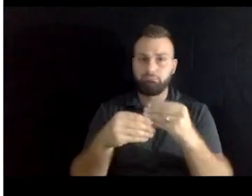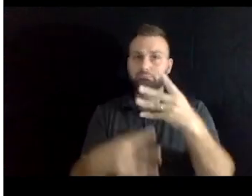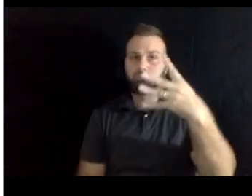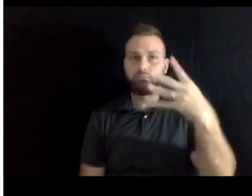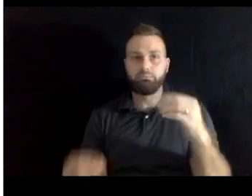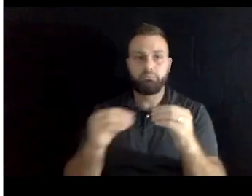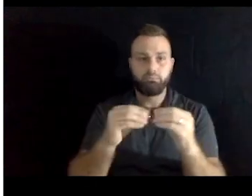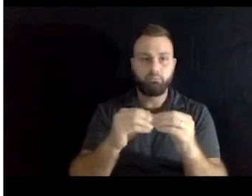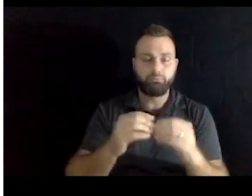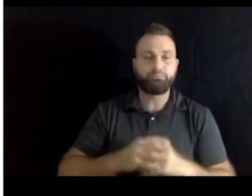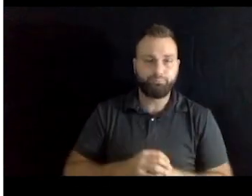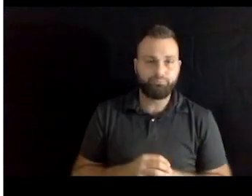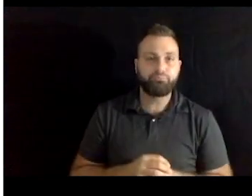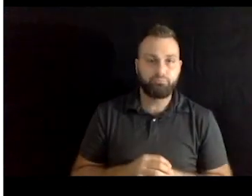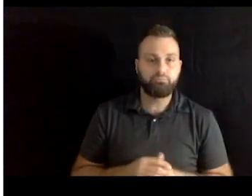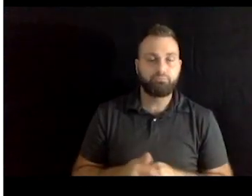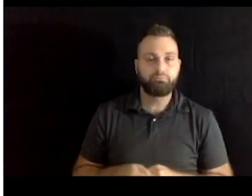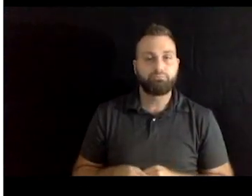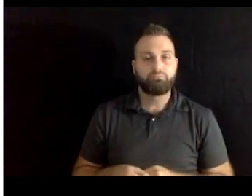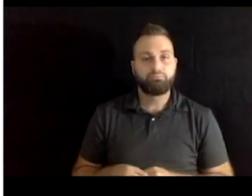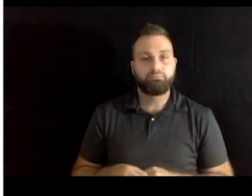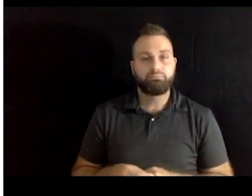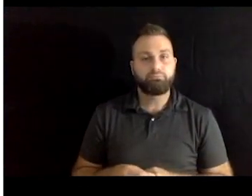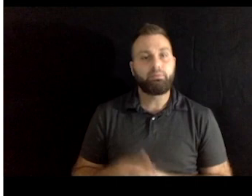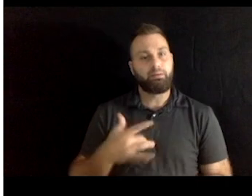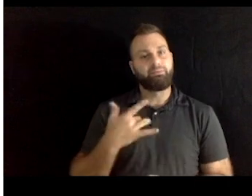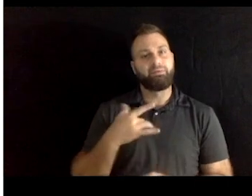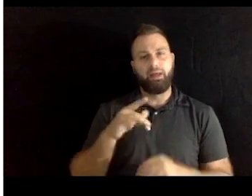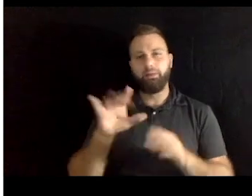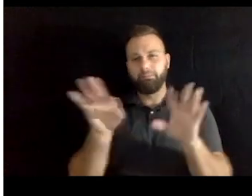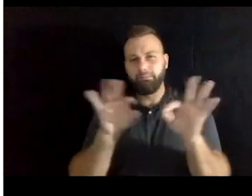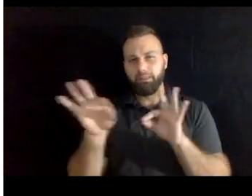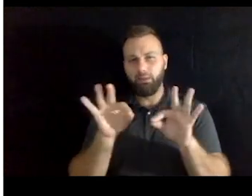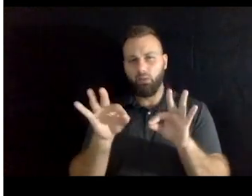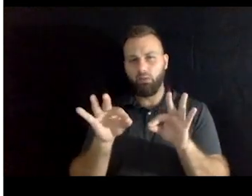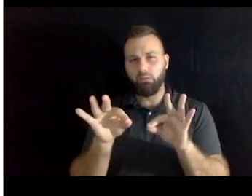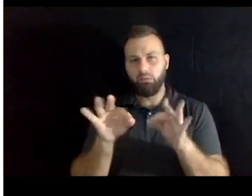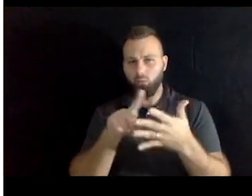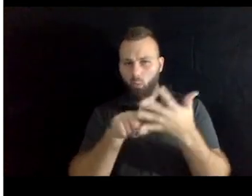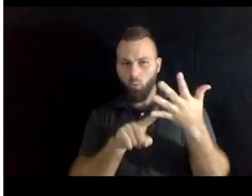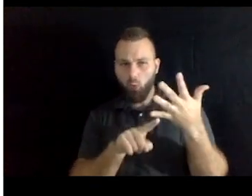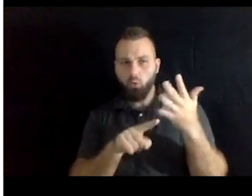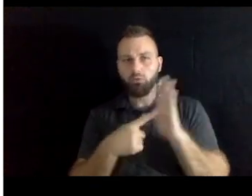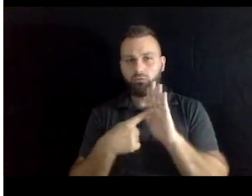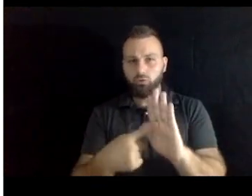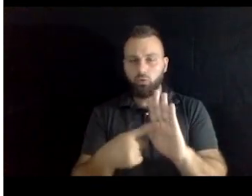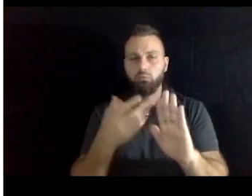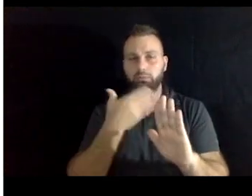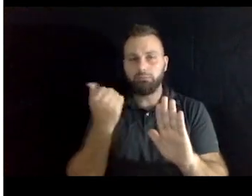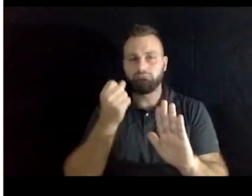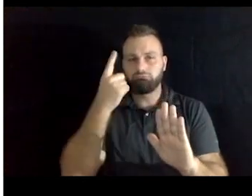so I'm using these ones 'cause I think they illustrate them well. It's also worth noting that these